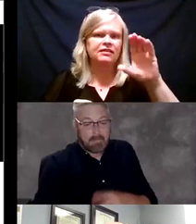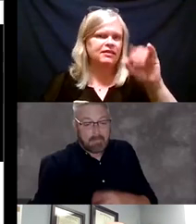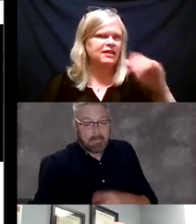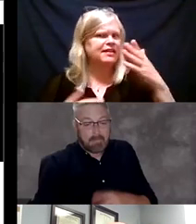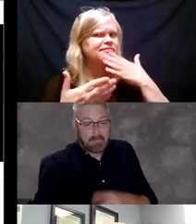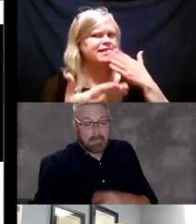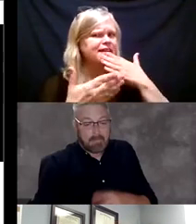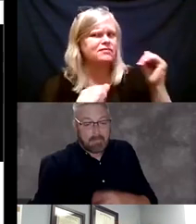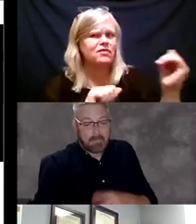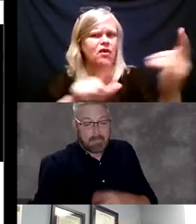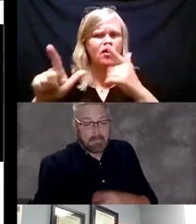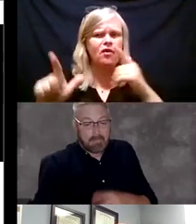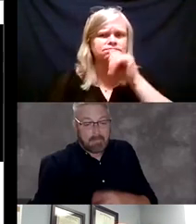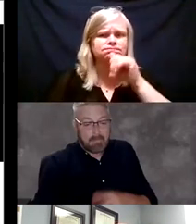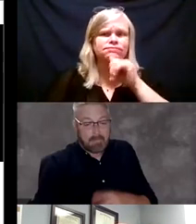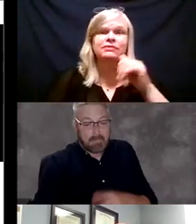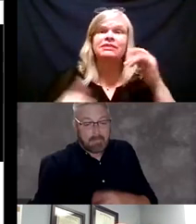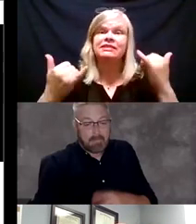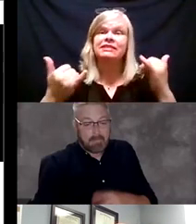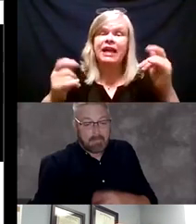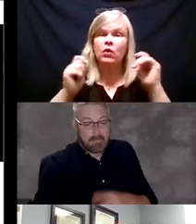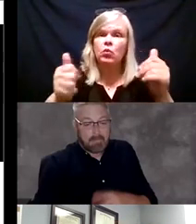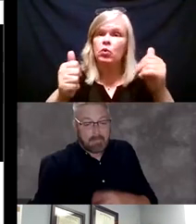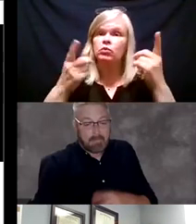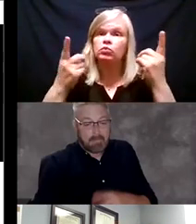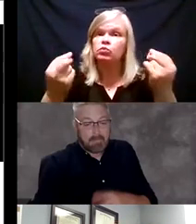EVERYBODY. REAL QUICK, I WANT TO DO A POLL